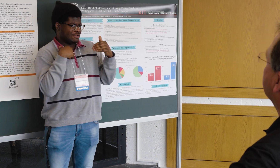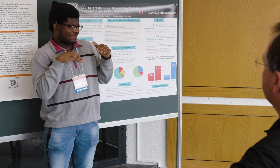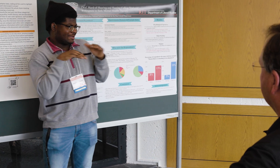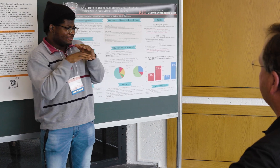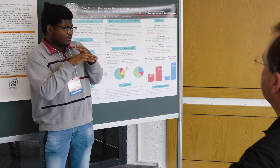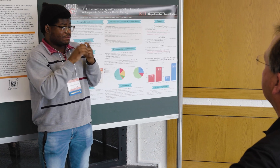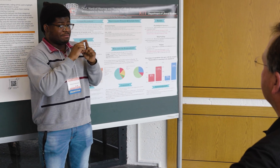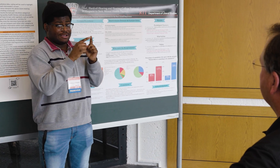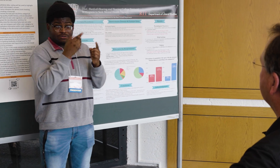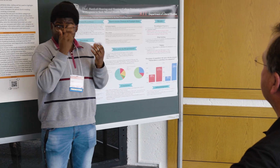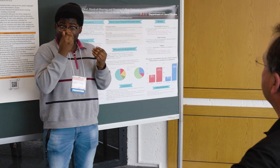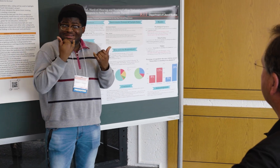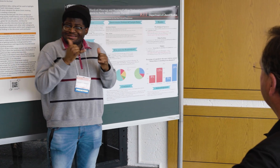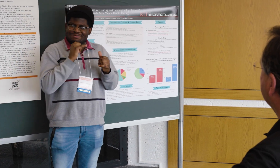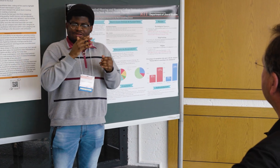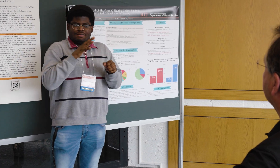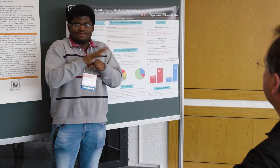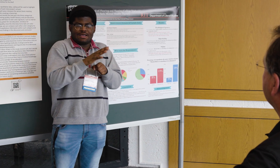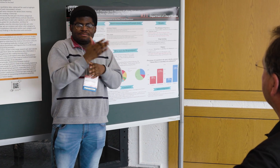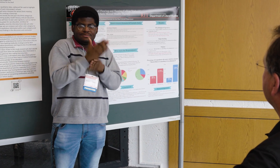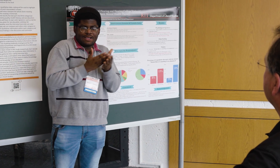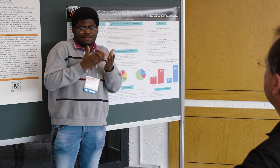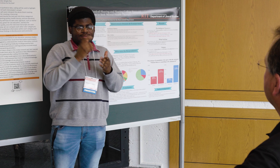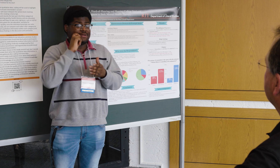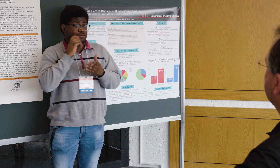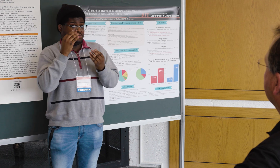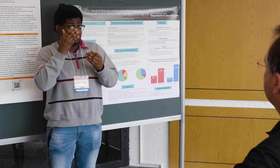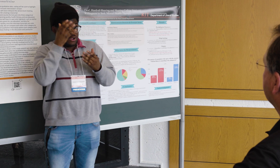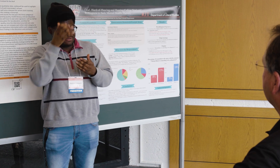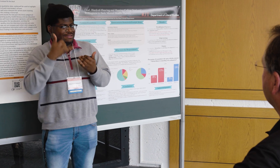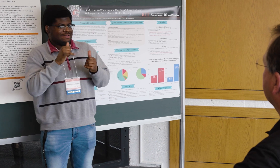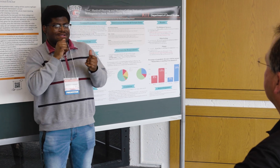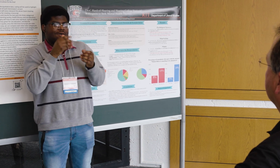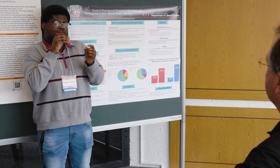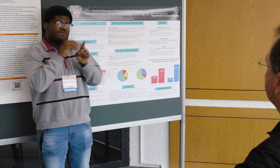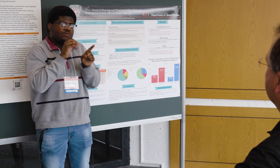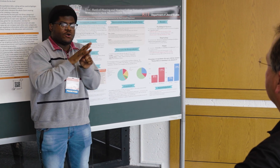I really enjoyed the SHARP summer program and the chance to do research.